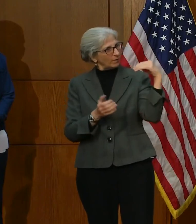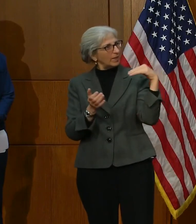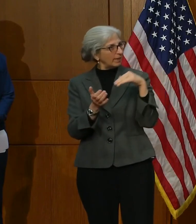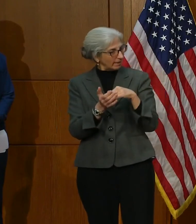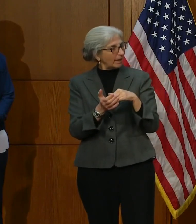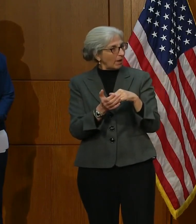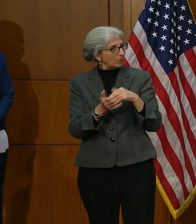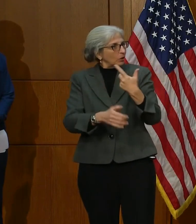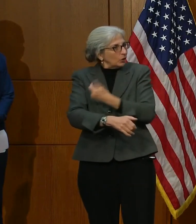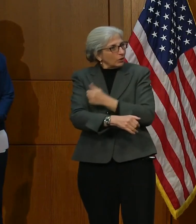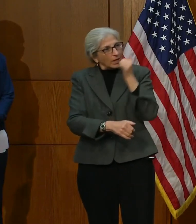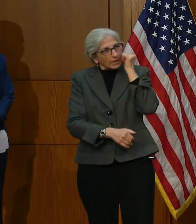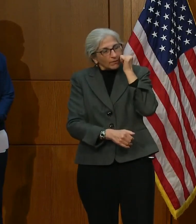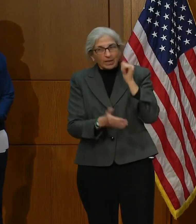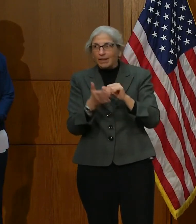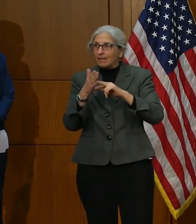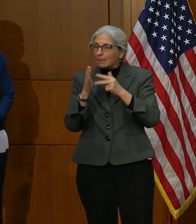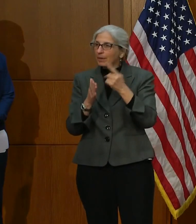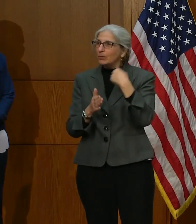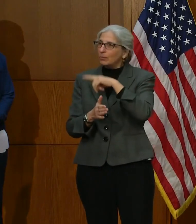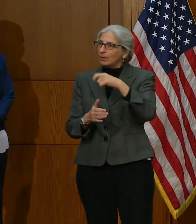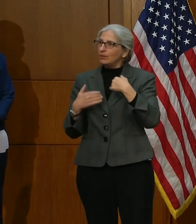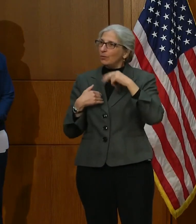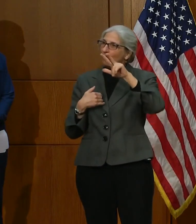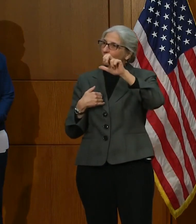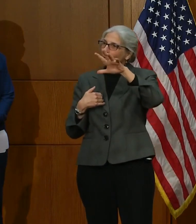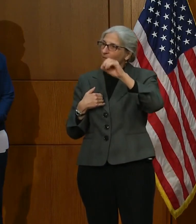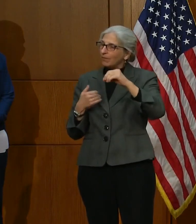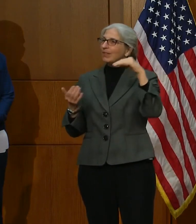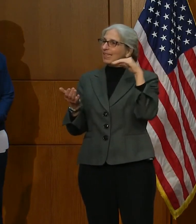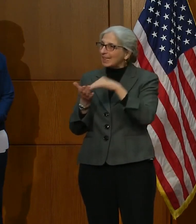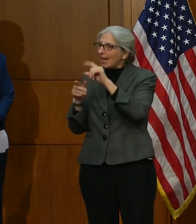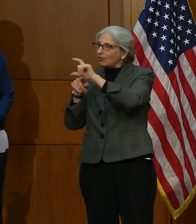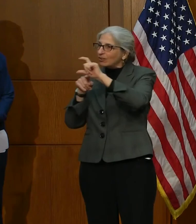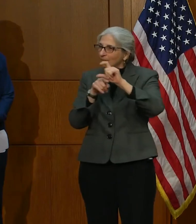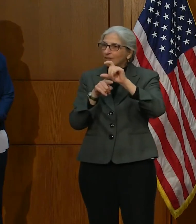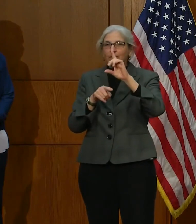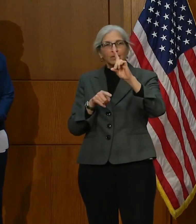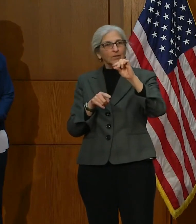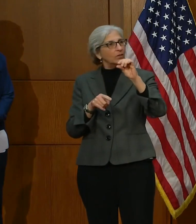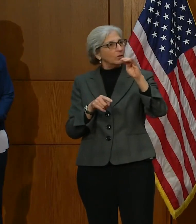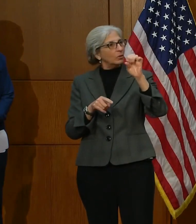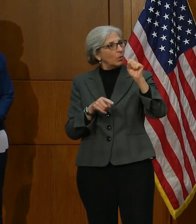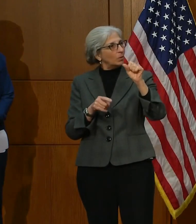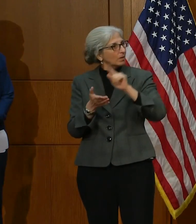GET TO 50,000 SHOTS A DAY IF YOU DO THE MATH, THAT'S 350,000